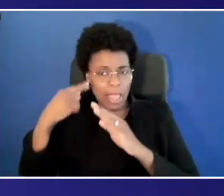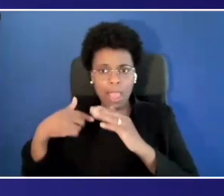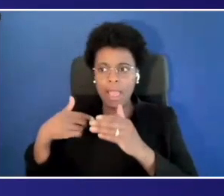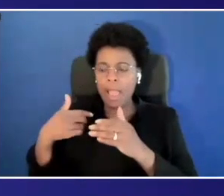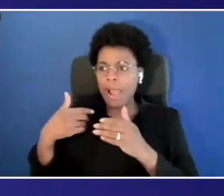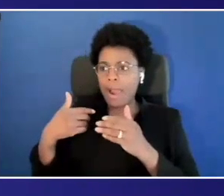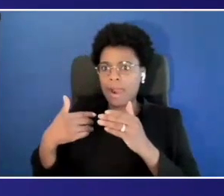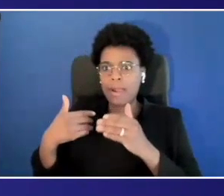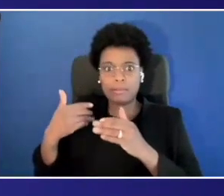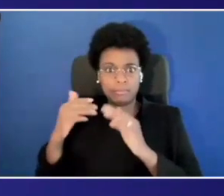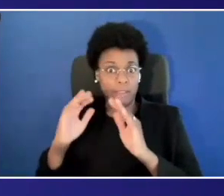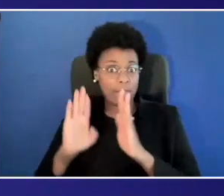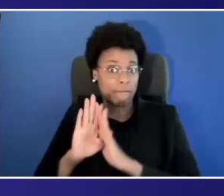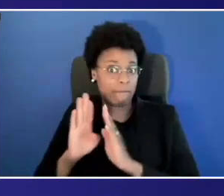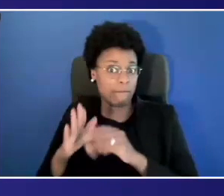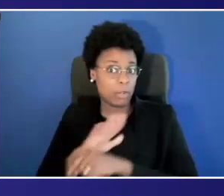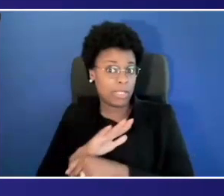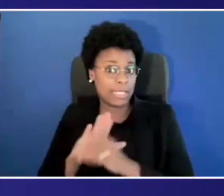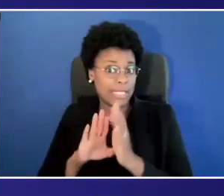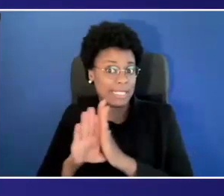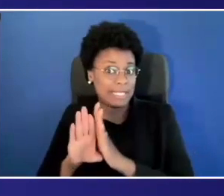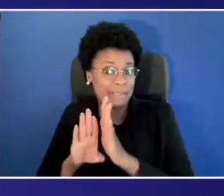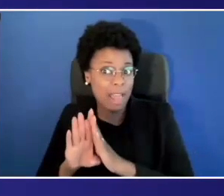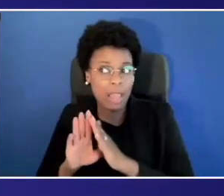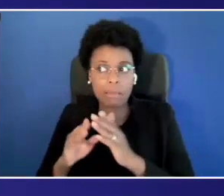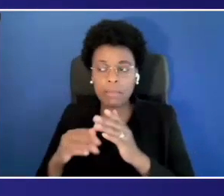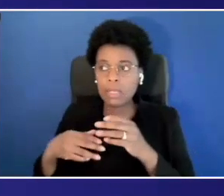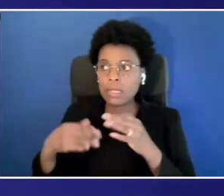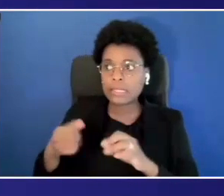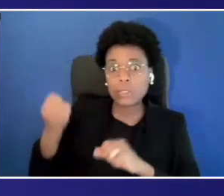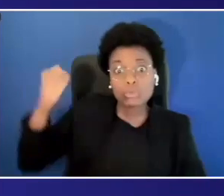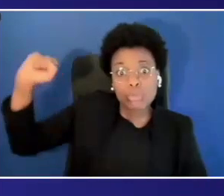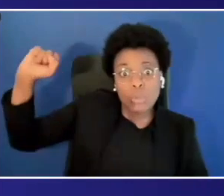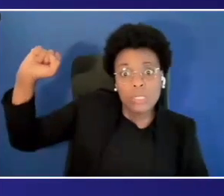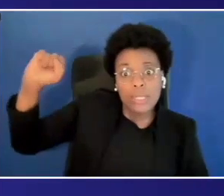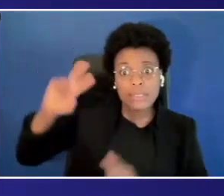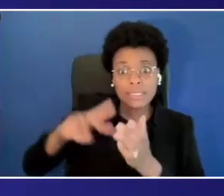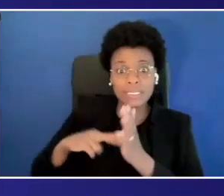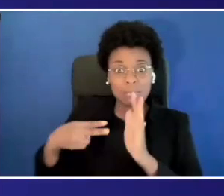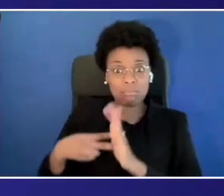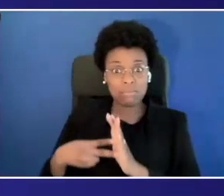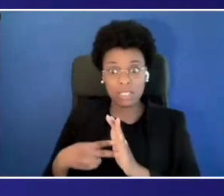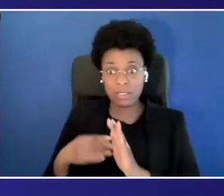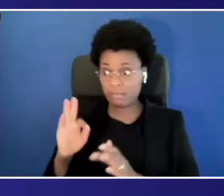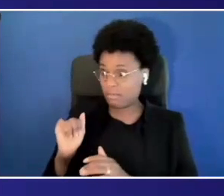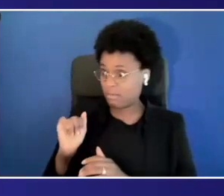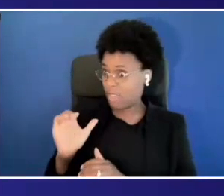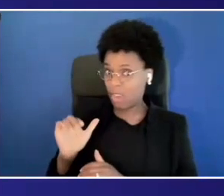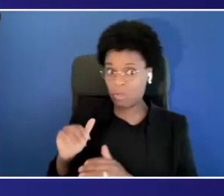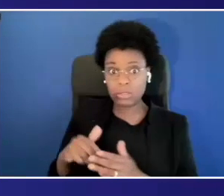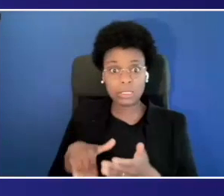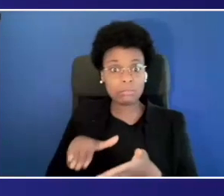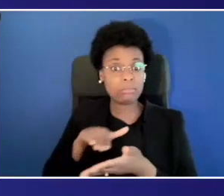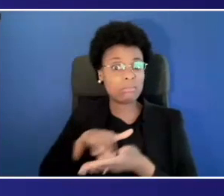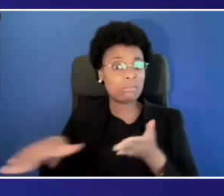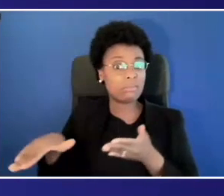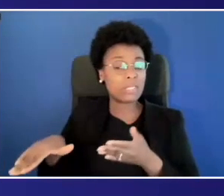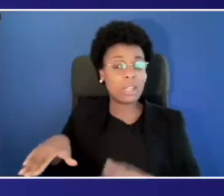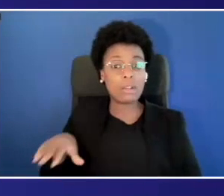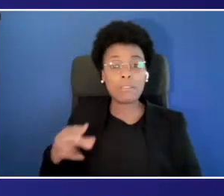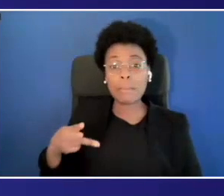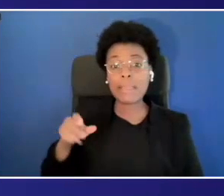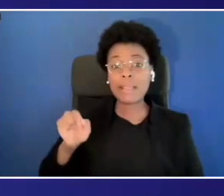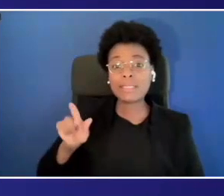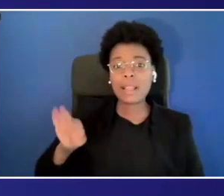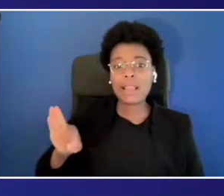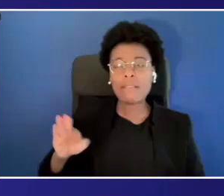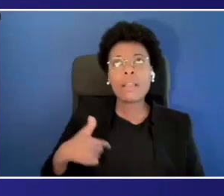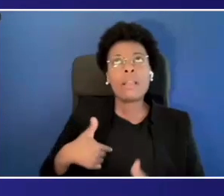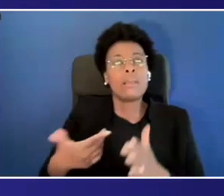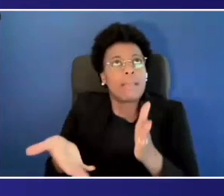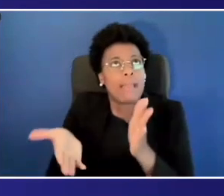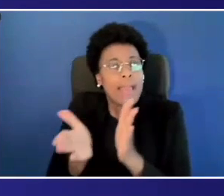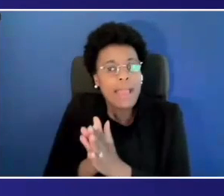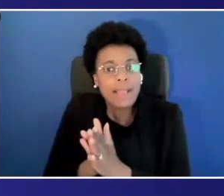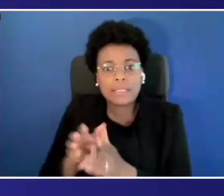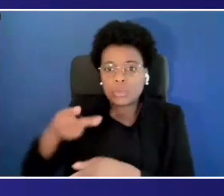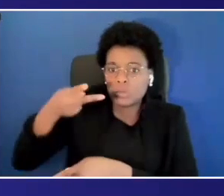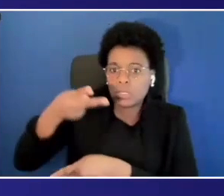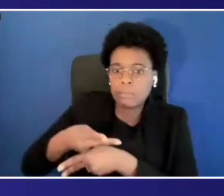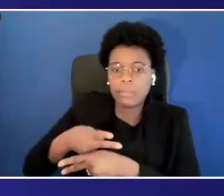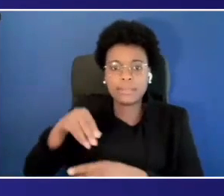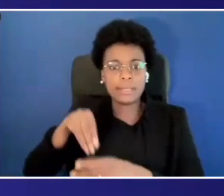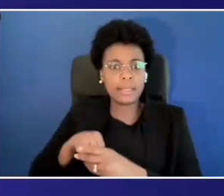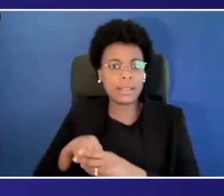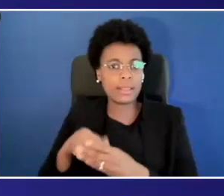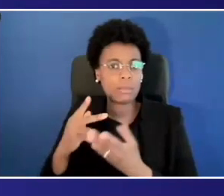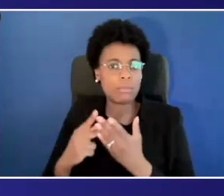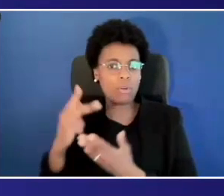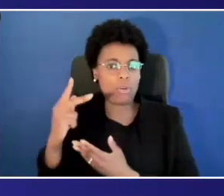Will the faculty be punished and removed from PSLF? I urged the department to keep professors and educators on the public service loan forgiveness program and to accelerate their applications.